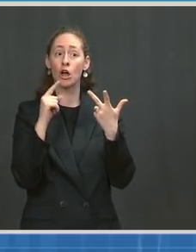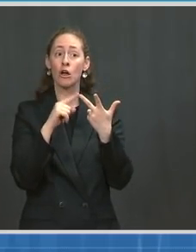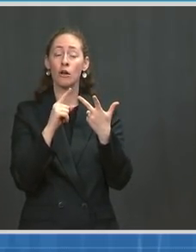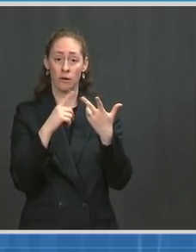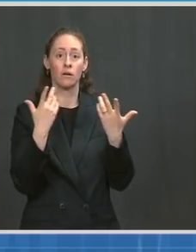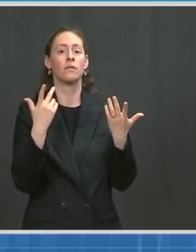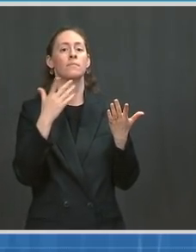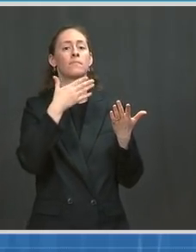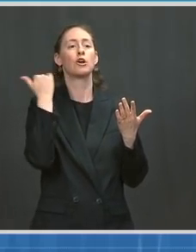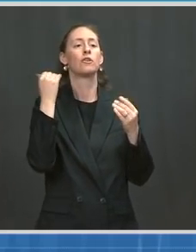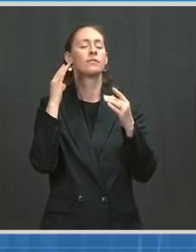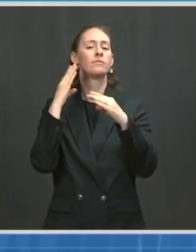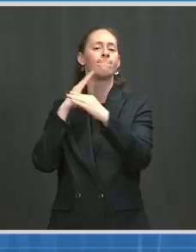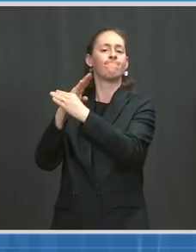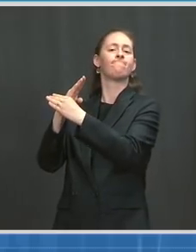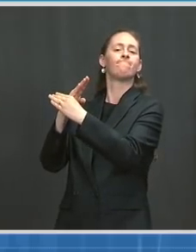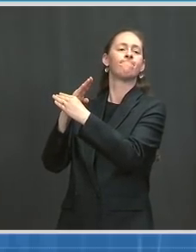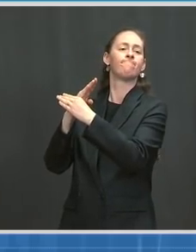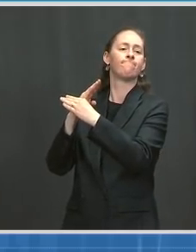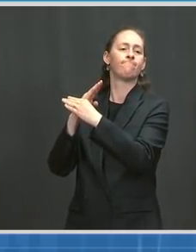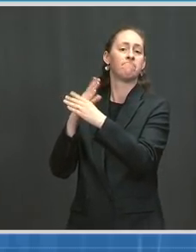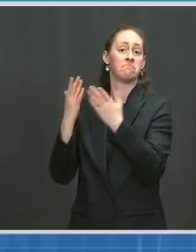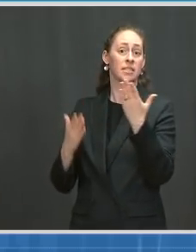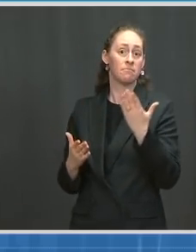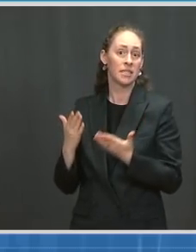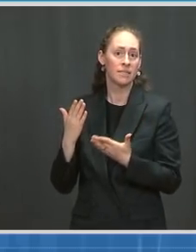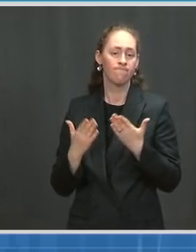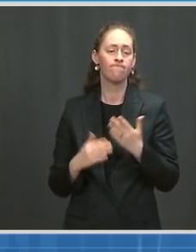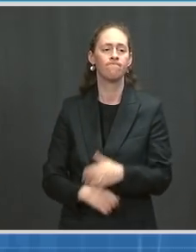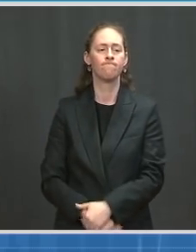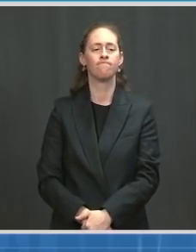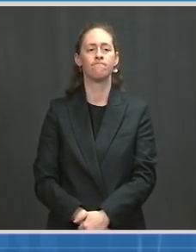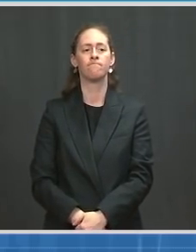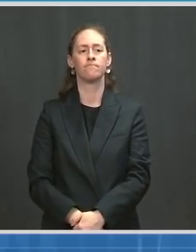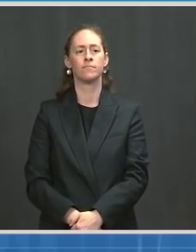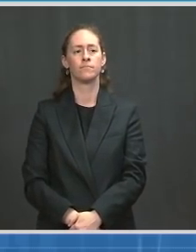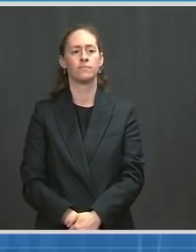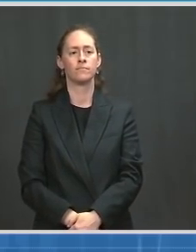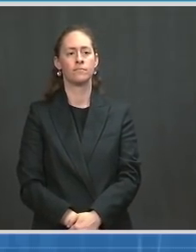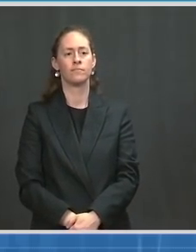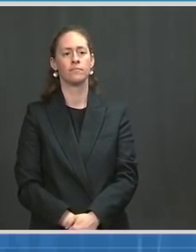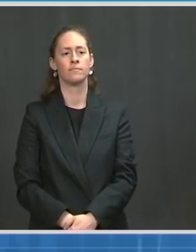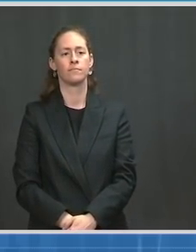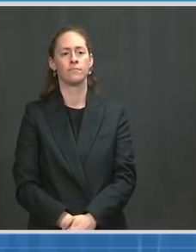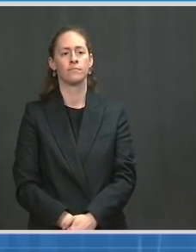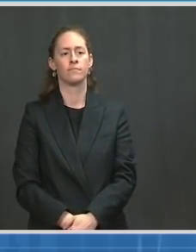where you give people monoclonal antibody because, again, given the half-life of these antibodies,